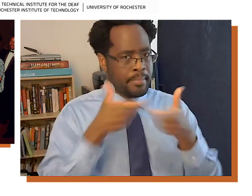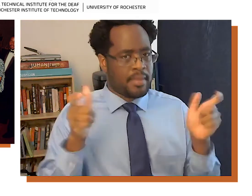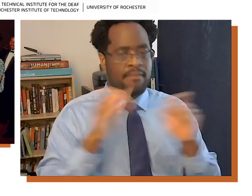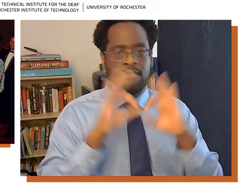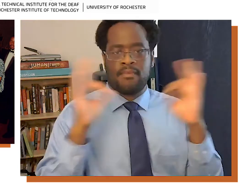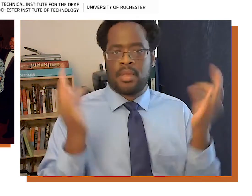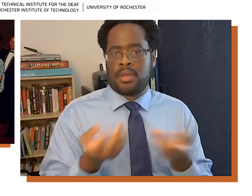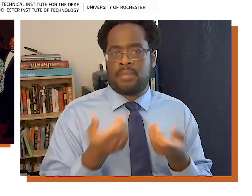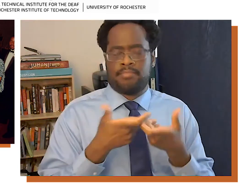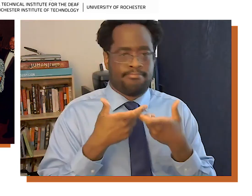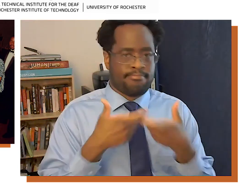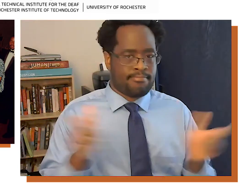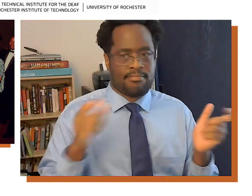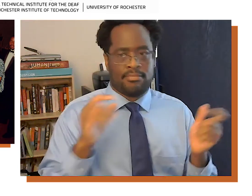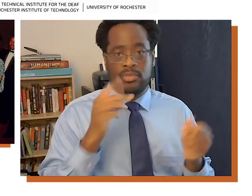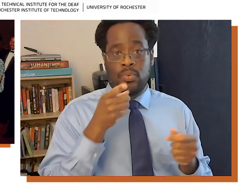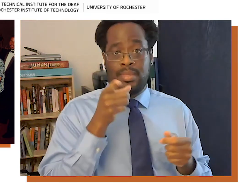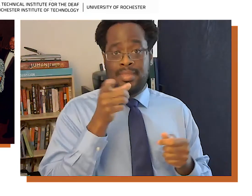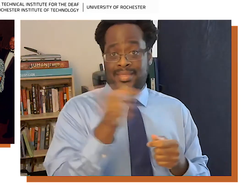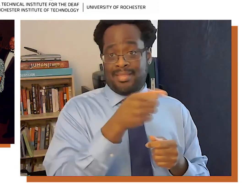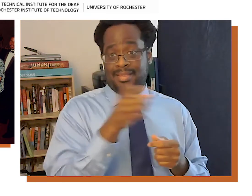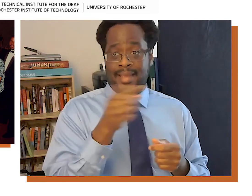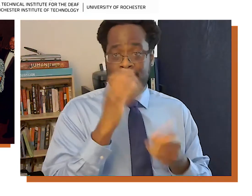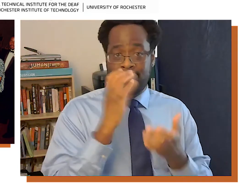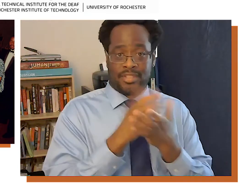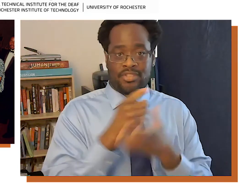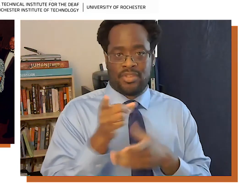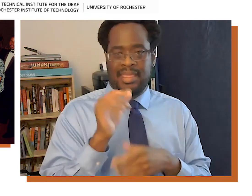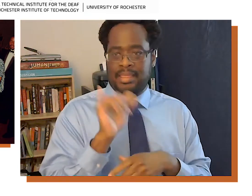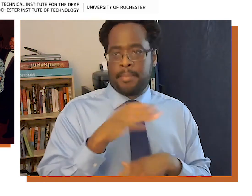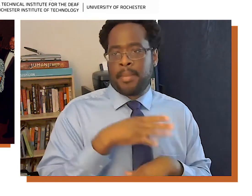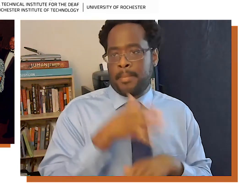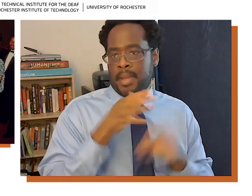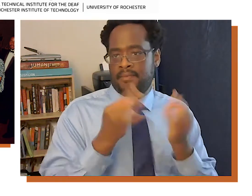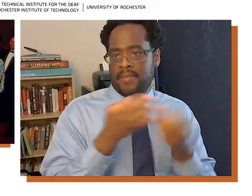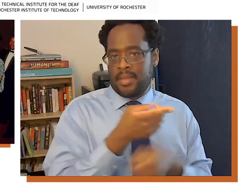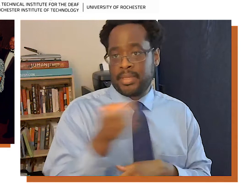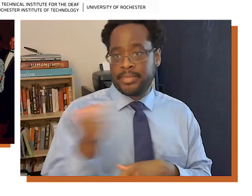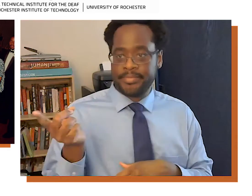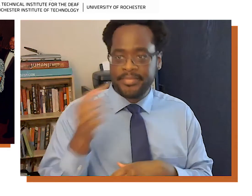and my parents had a large family. You can see, this picture here is my mother's family.